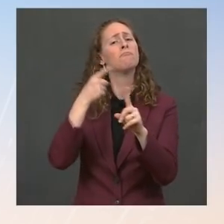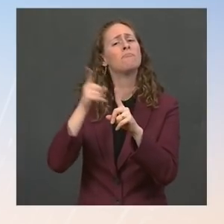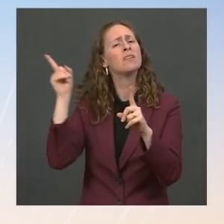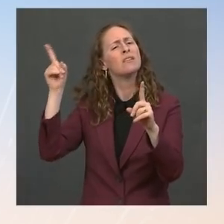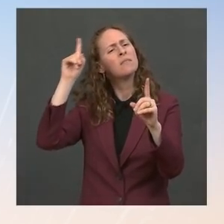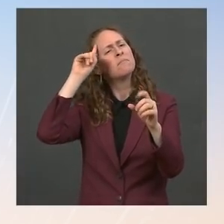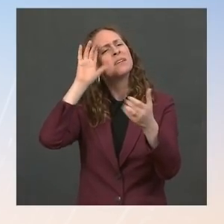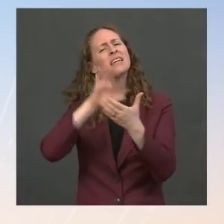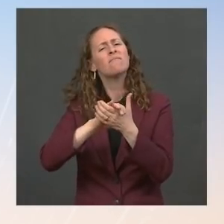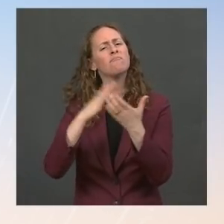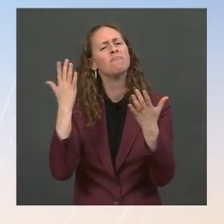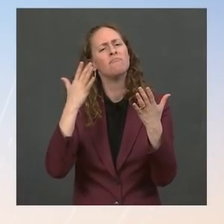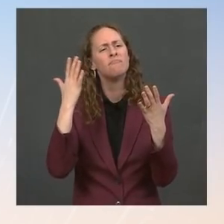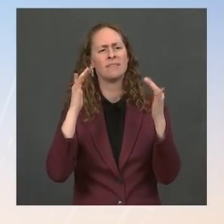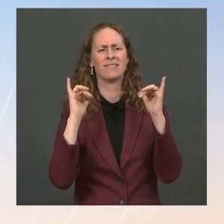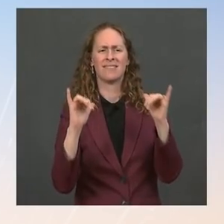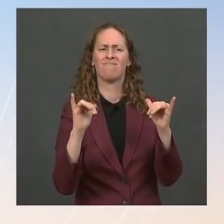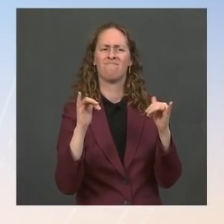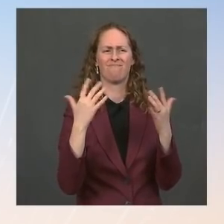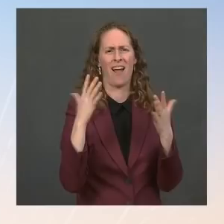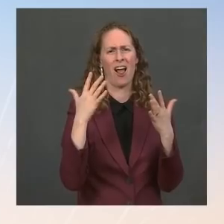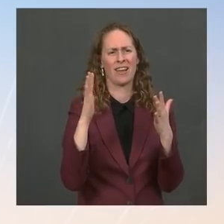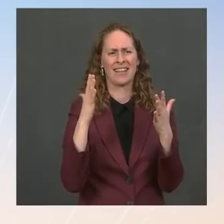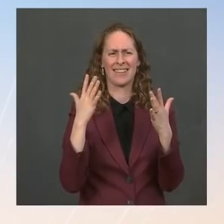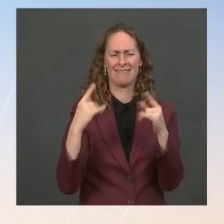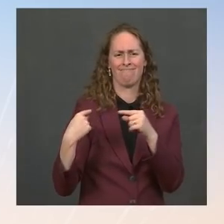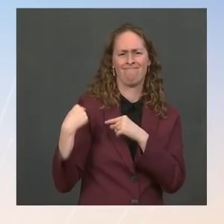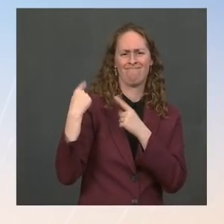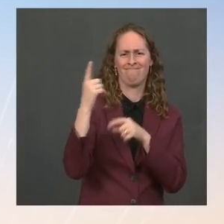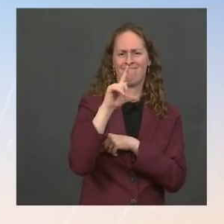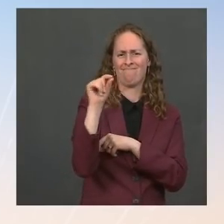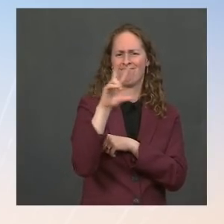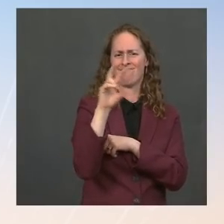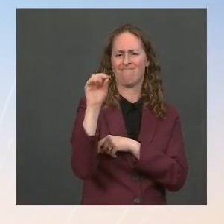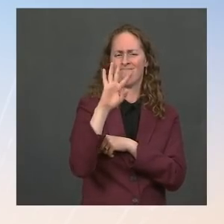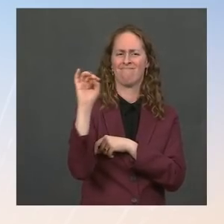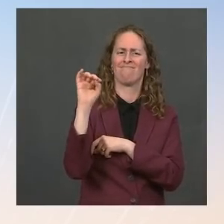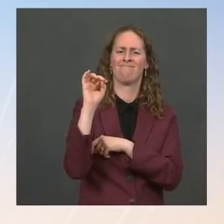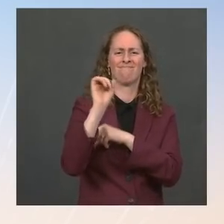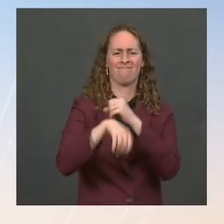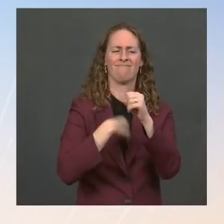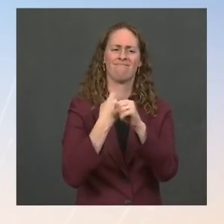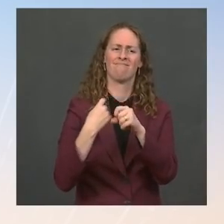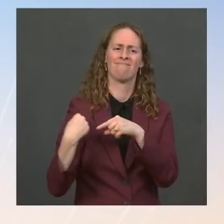over the course of many decades; that every step he's taken from the moment he took office